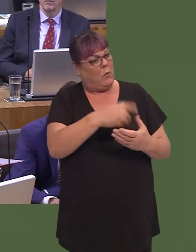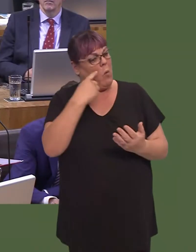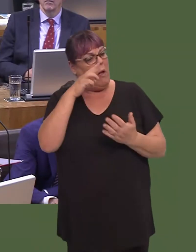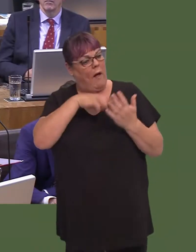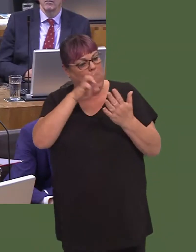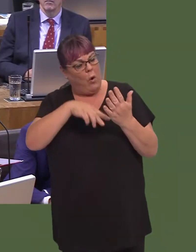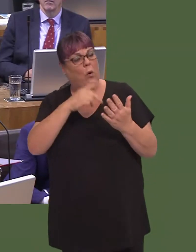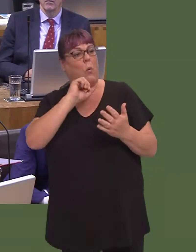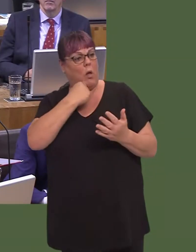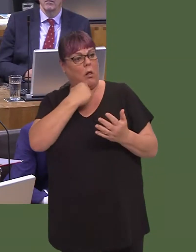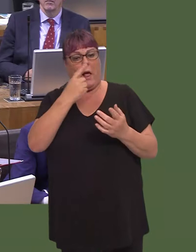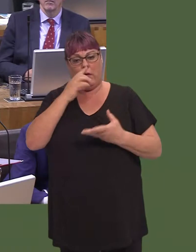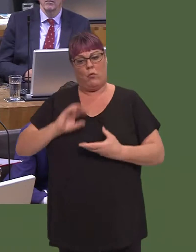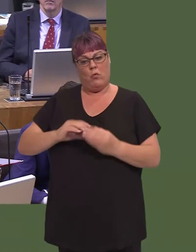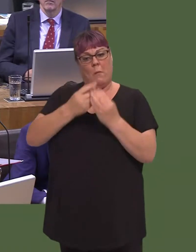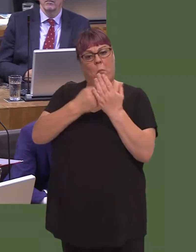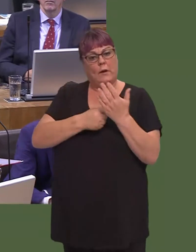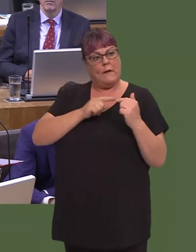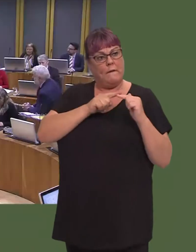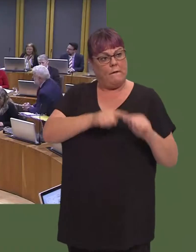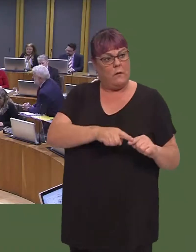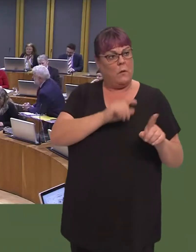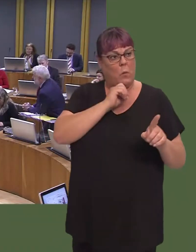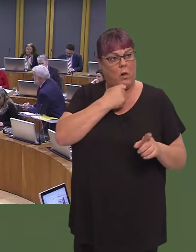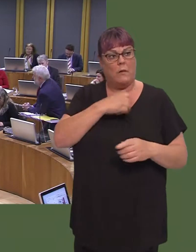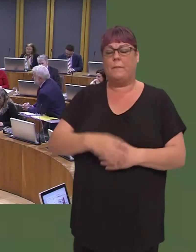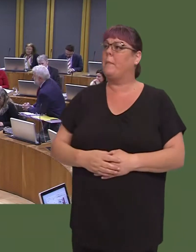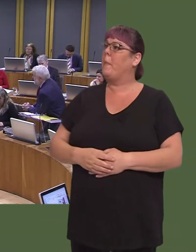want proper scrutiny of organisations run by your Government?